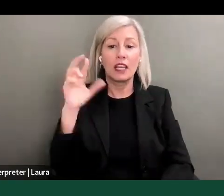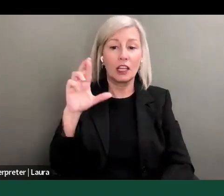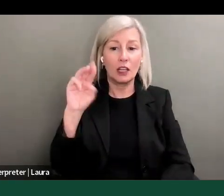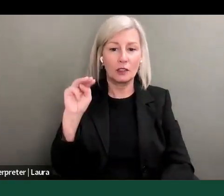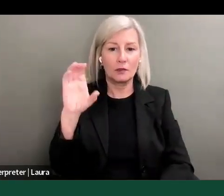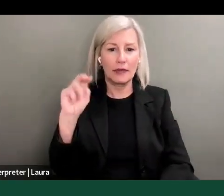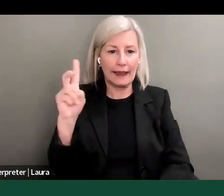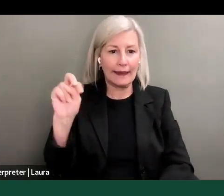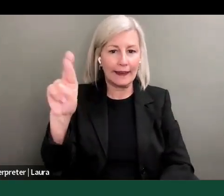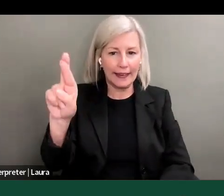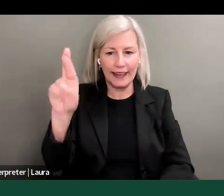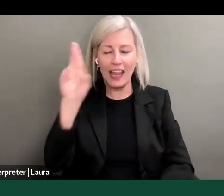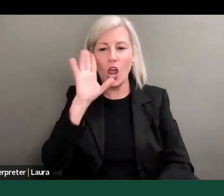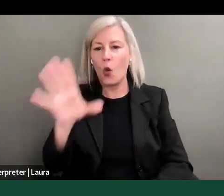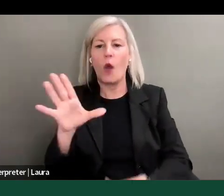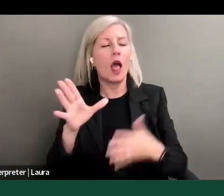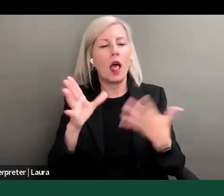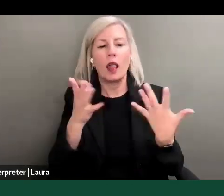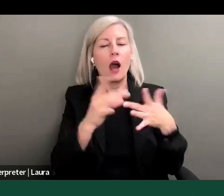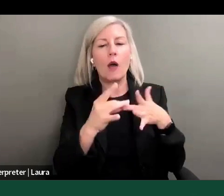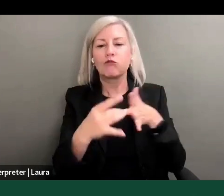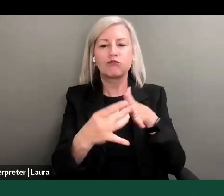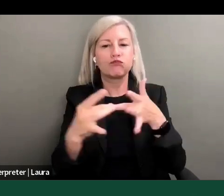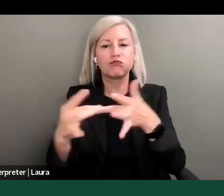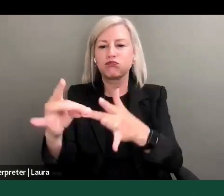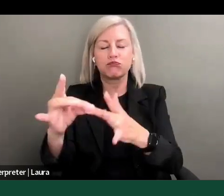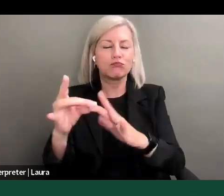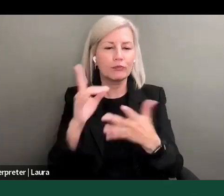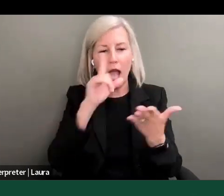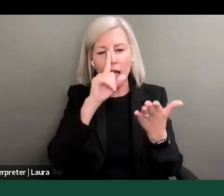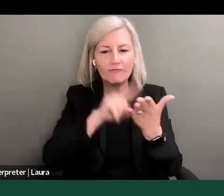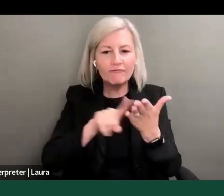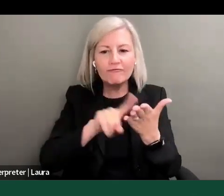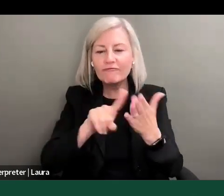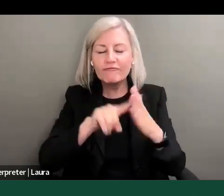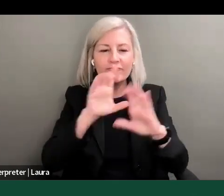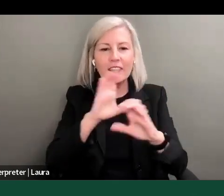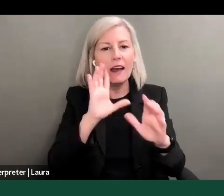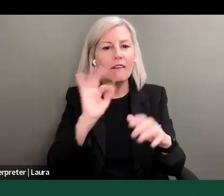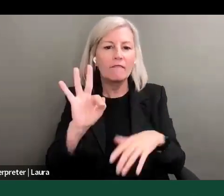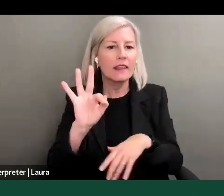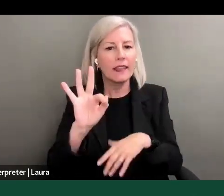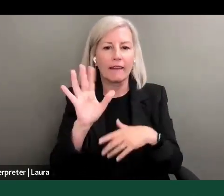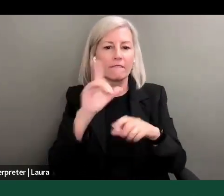going to take you on an exploration of the functional listening universe.